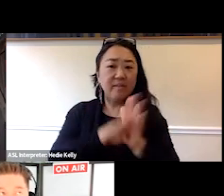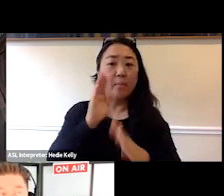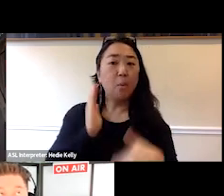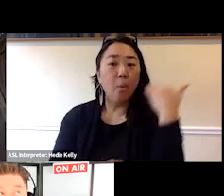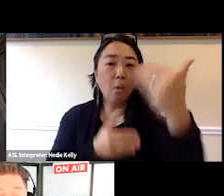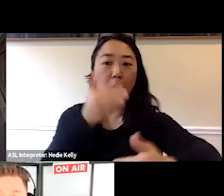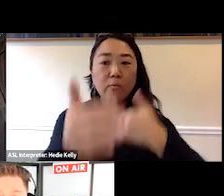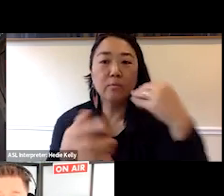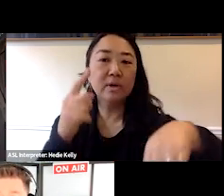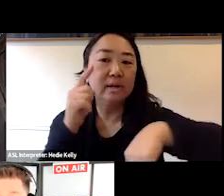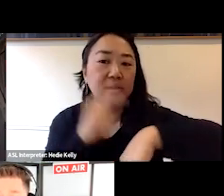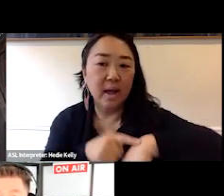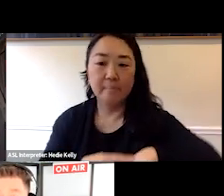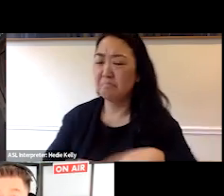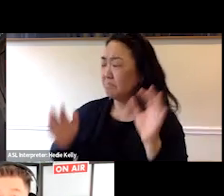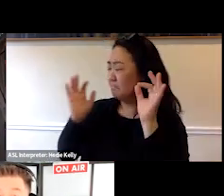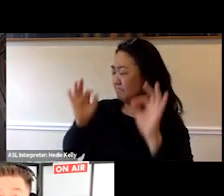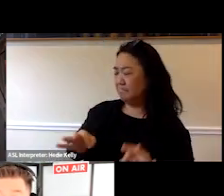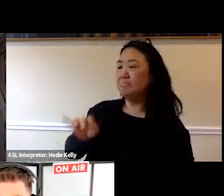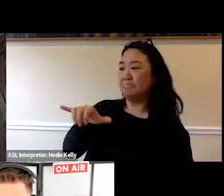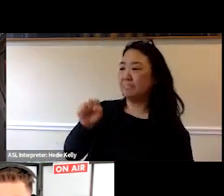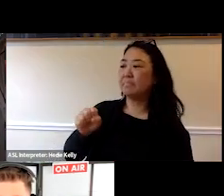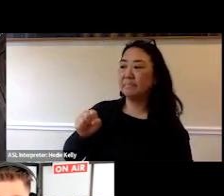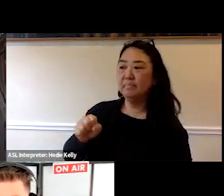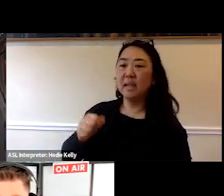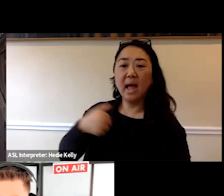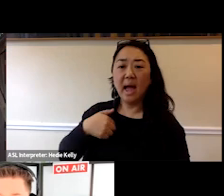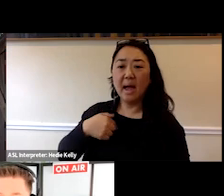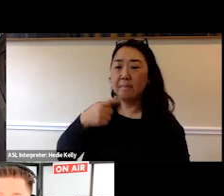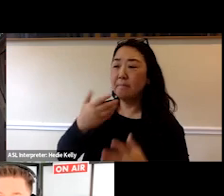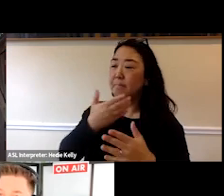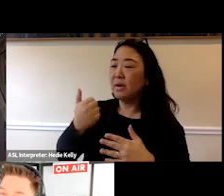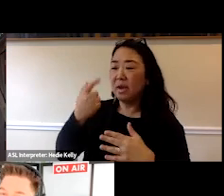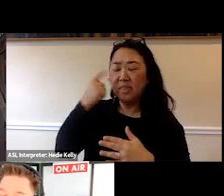And I would start with taking an asset inventory, thinking about the things